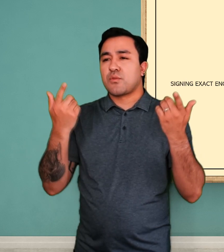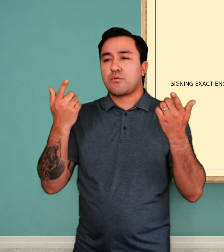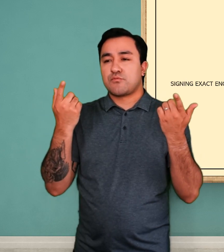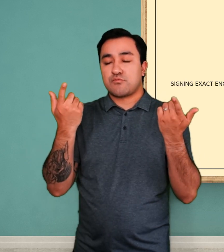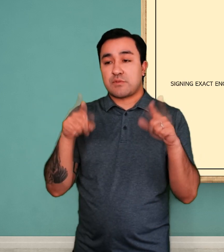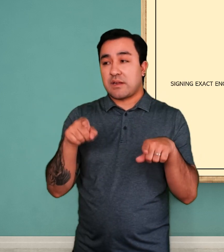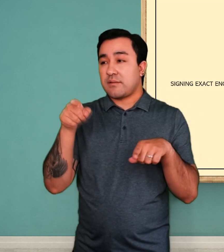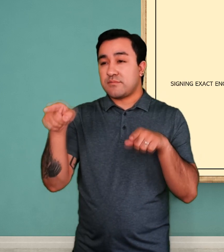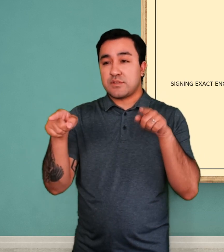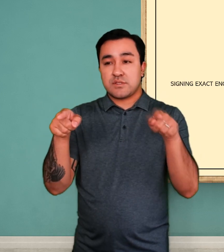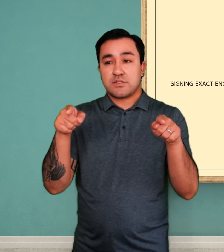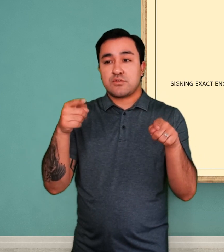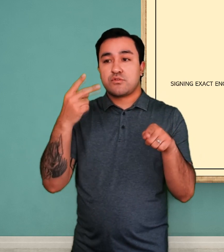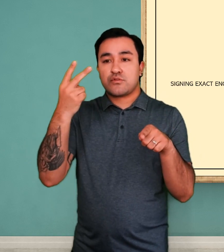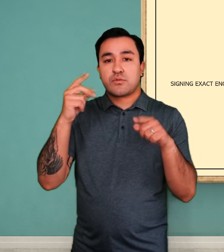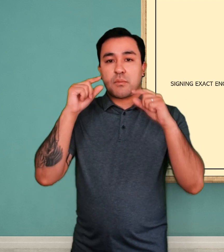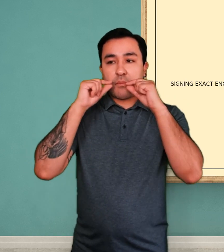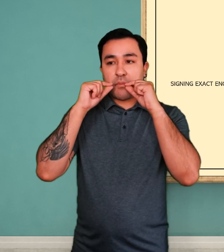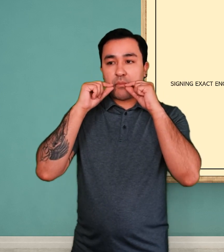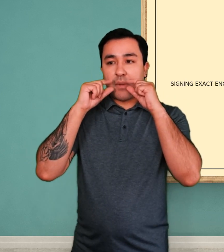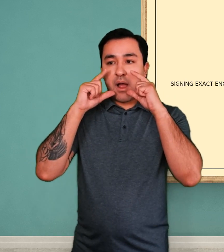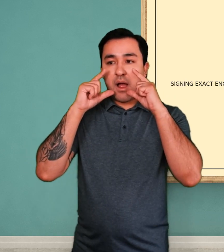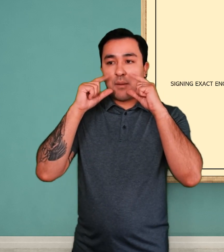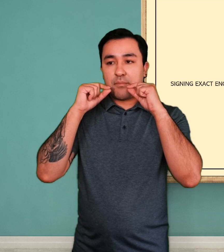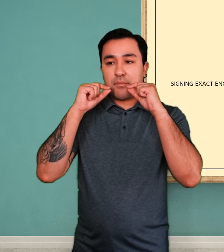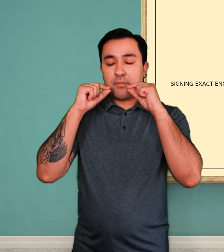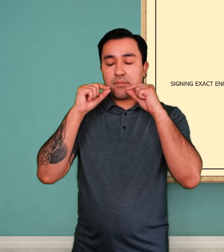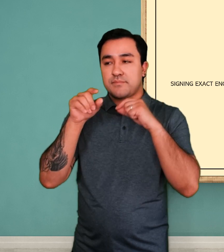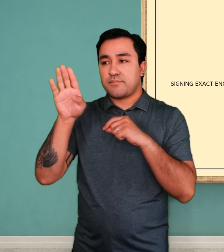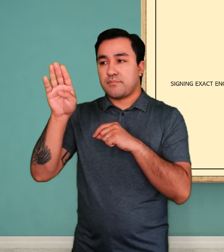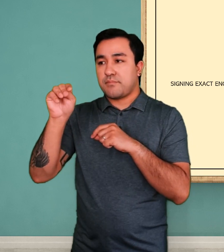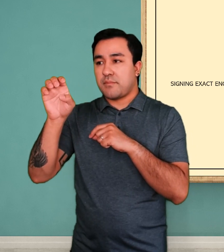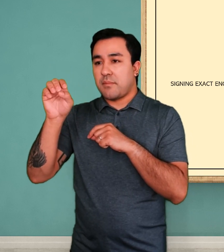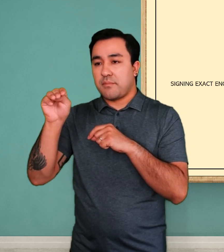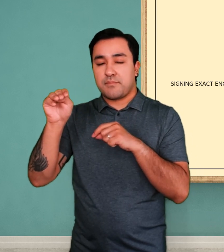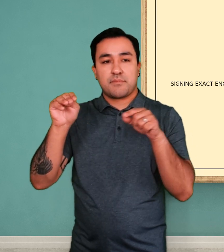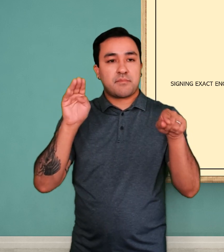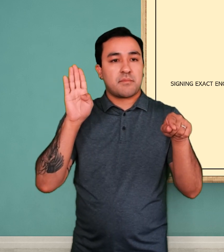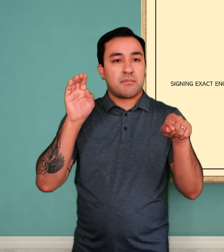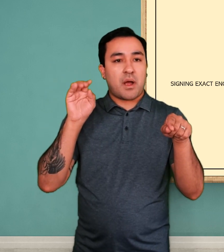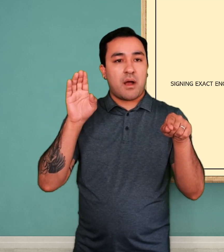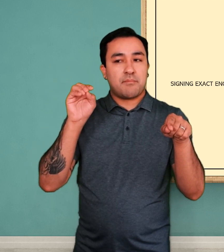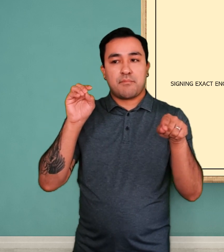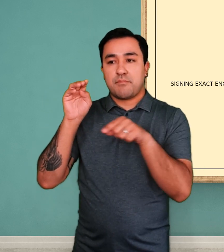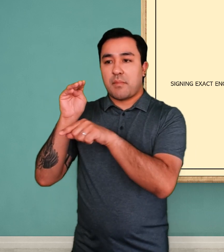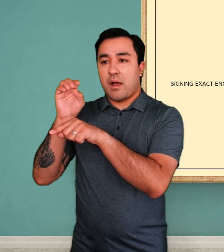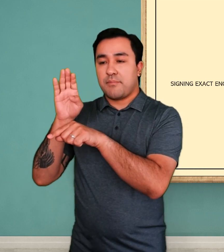in these two words are lips closed, lips open, lips closed. Put the word into a sentence and